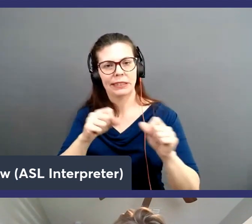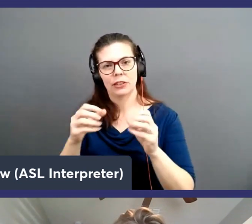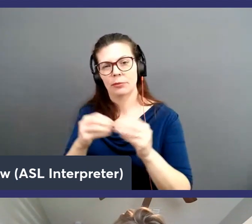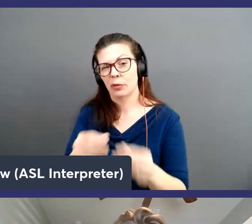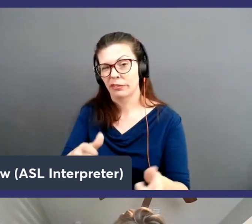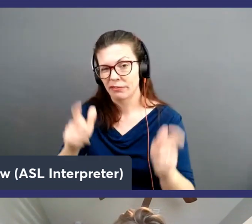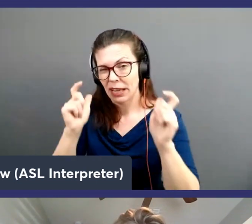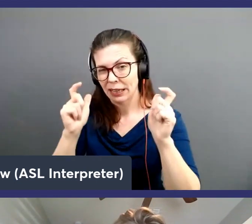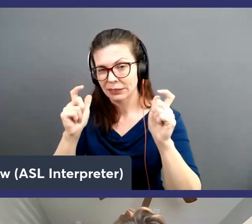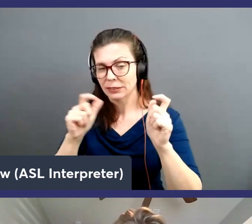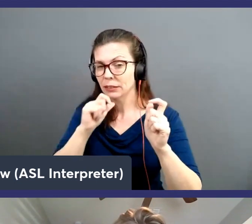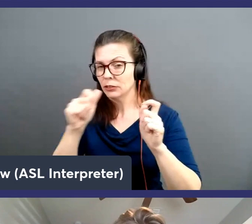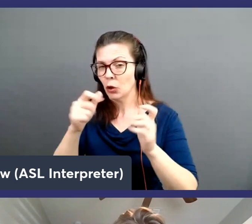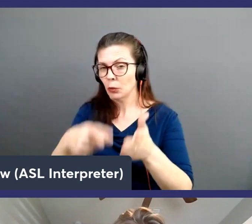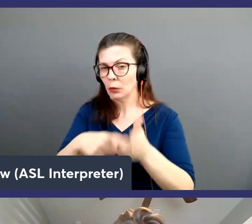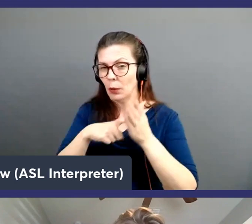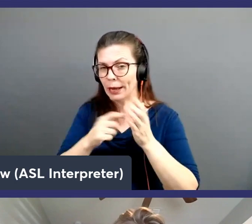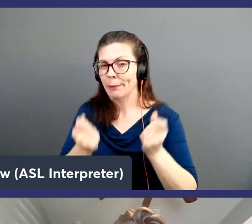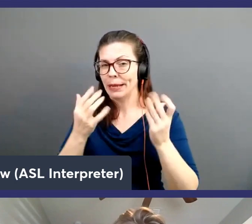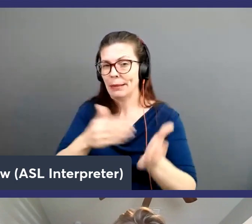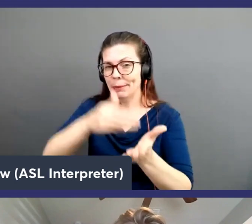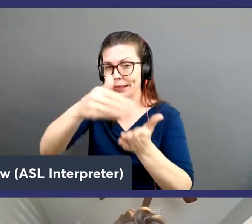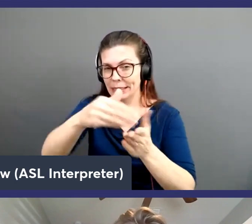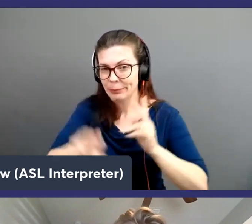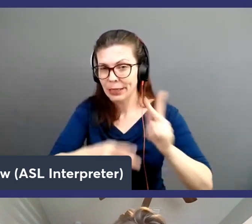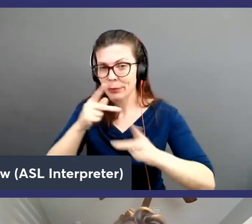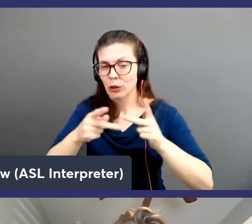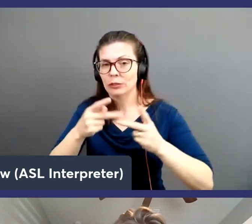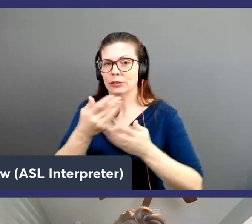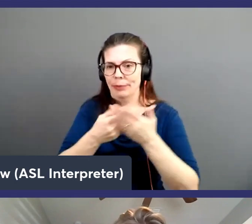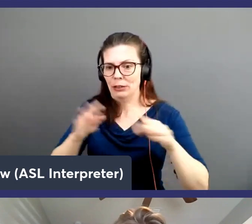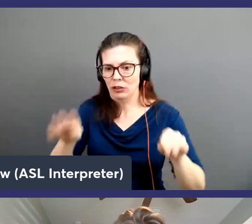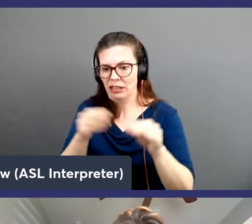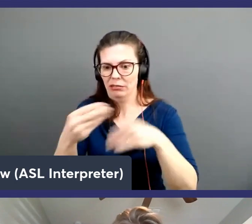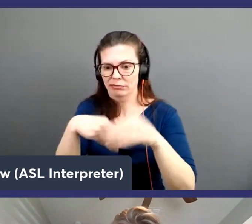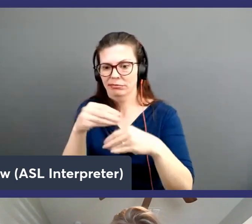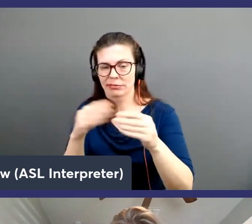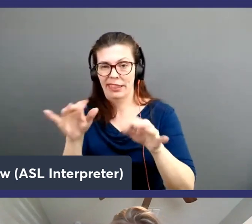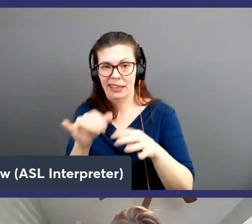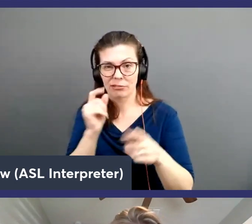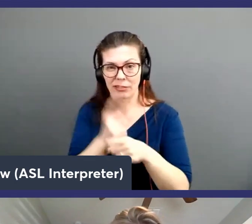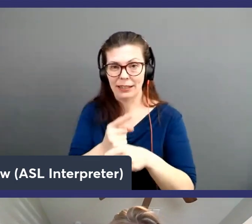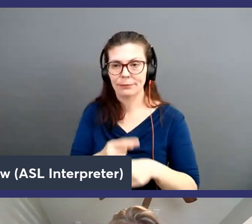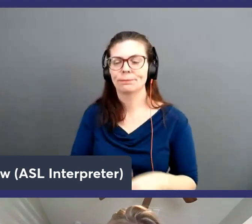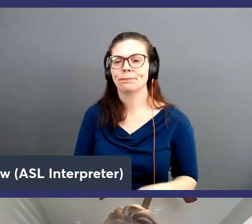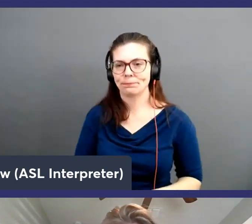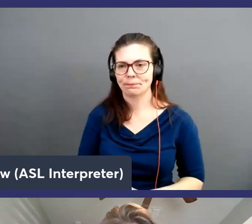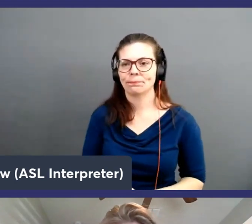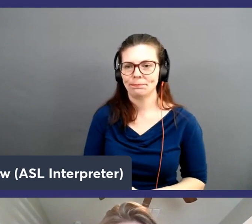Maybe it won't require millions of people to fold proteins manually? (chuckles) Yeah, exactly, so when we have these full-scale,